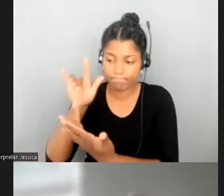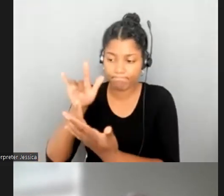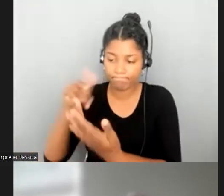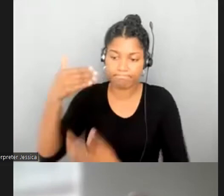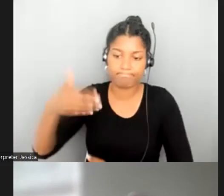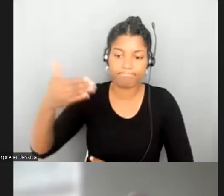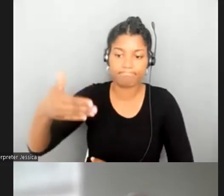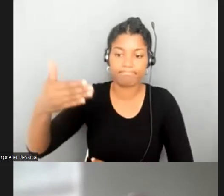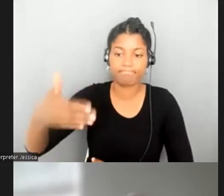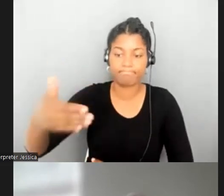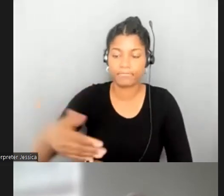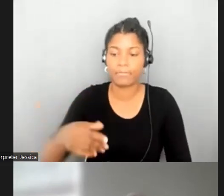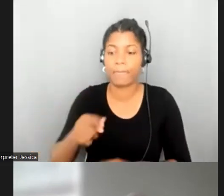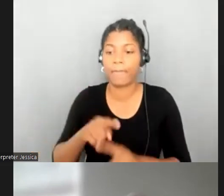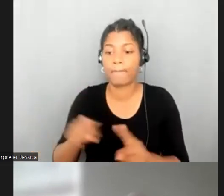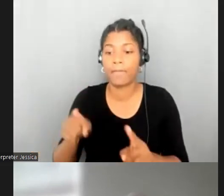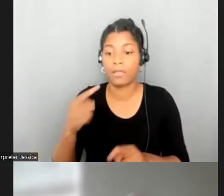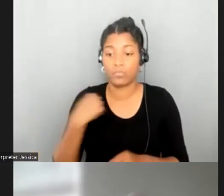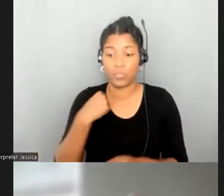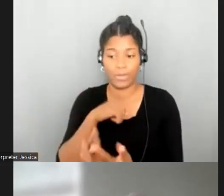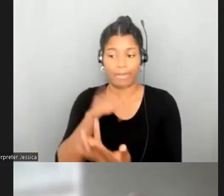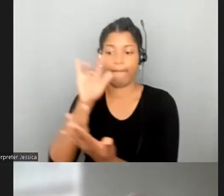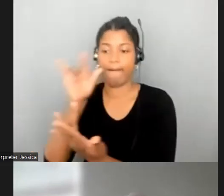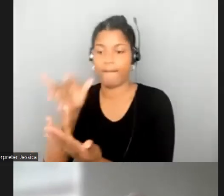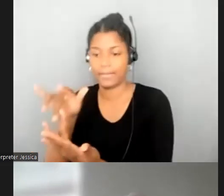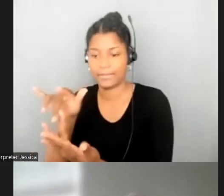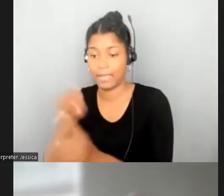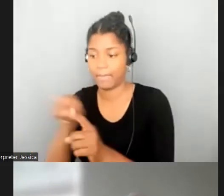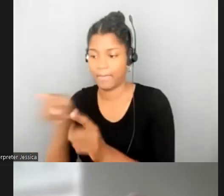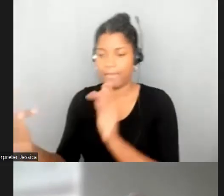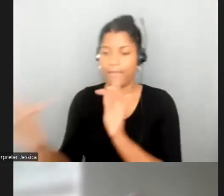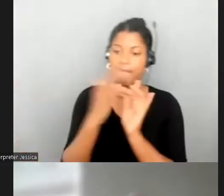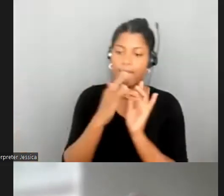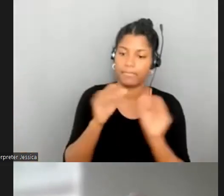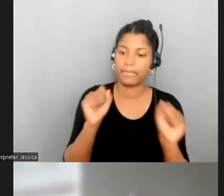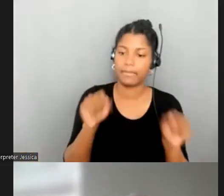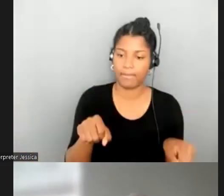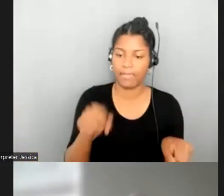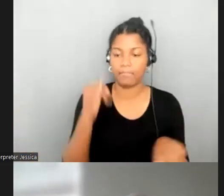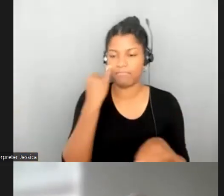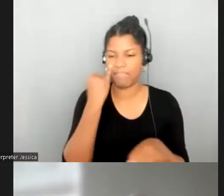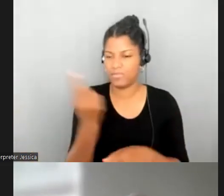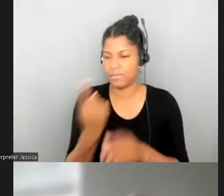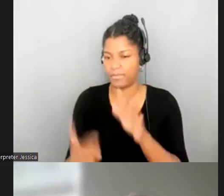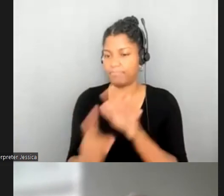That is us reaching out, but they could call us if something came up.